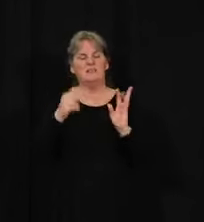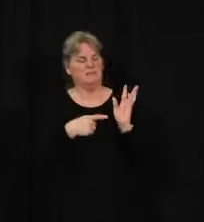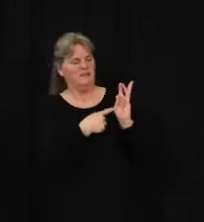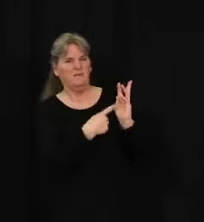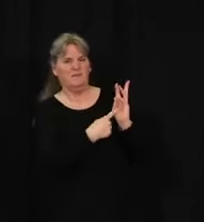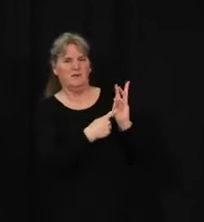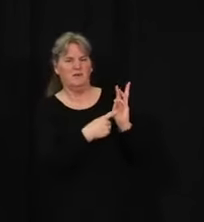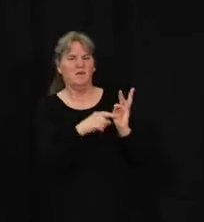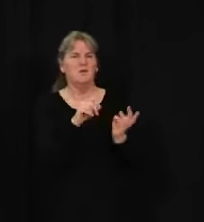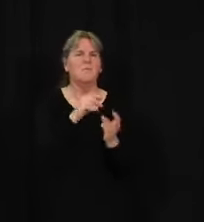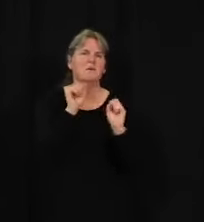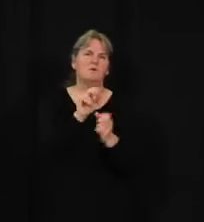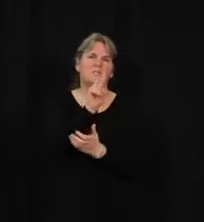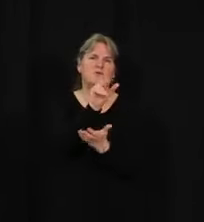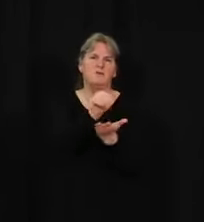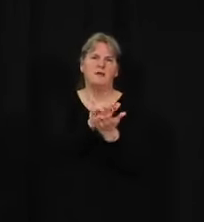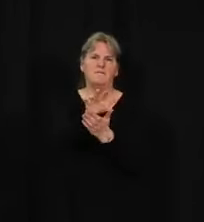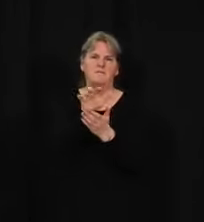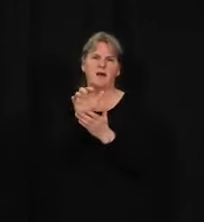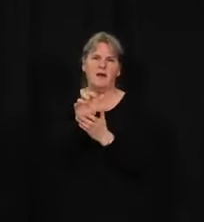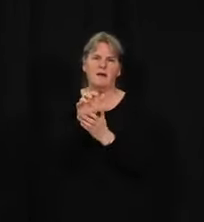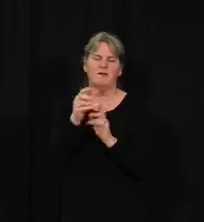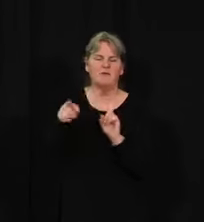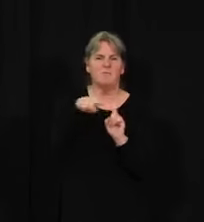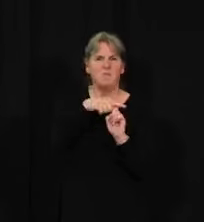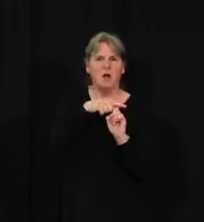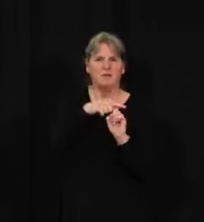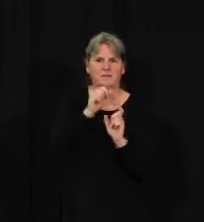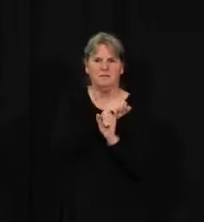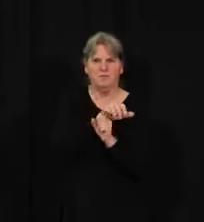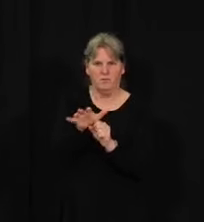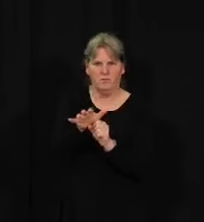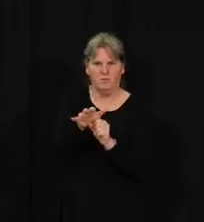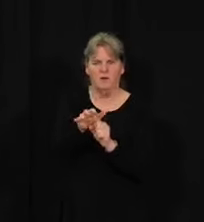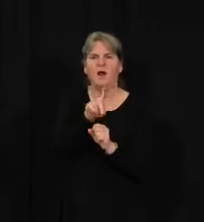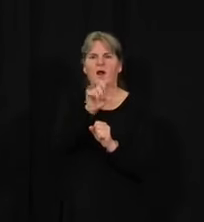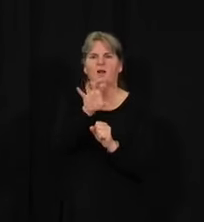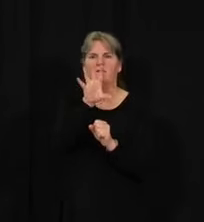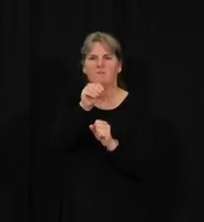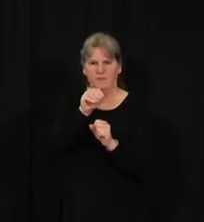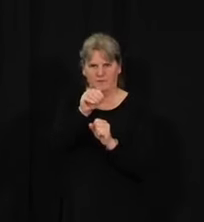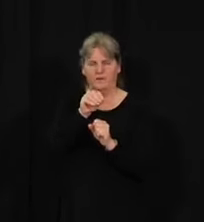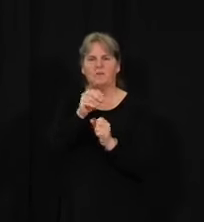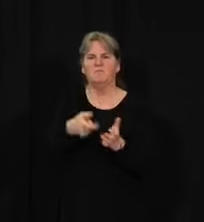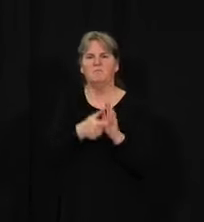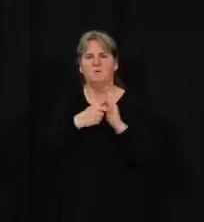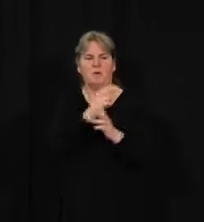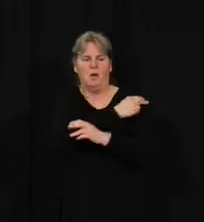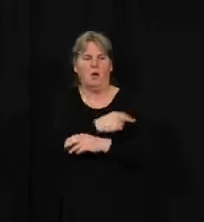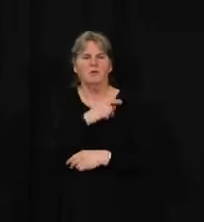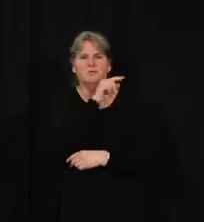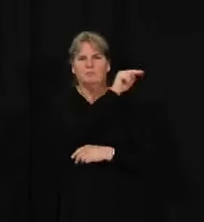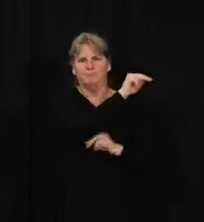had 2500 cases by May 1st and over 150 people needing hospitalization.